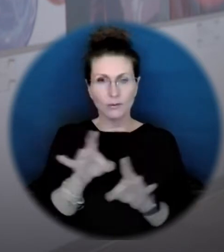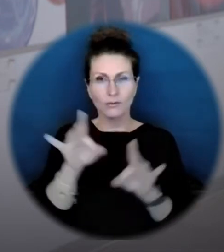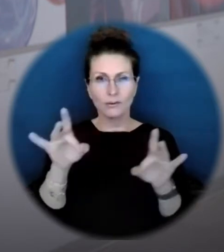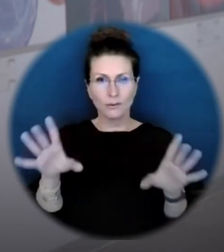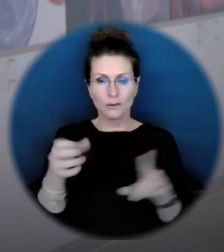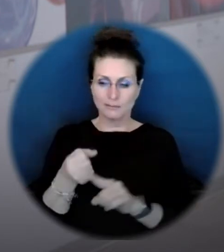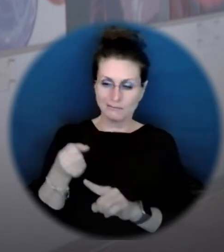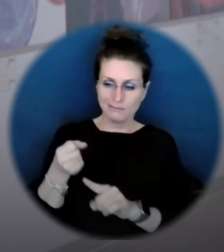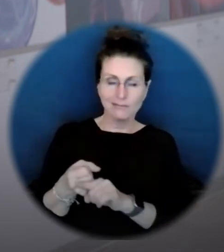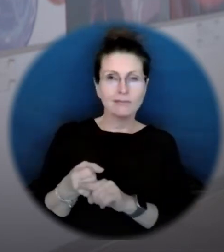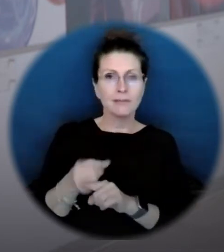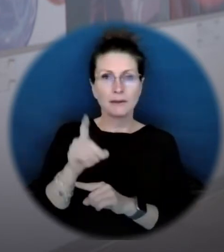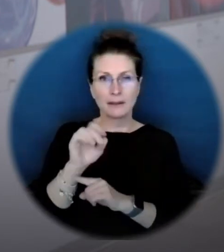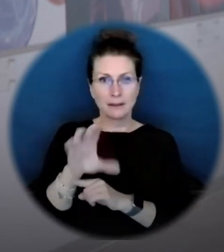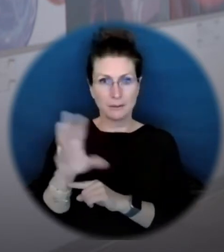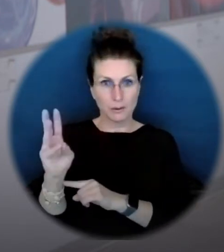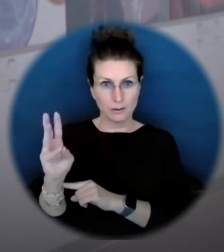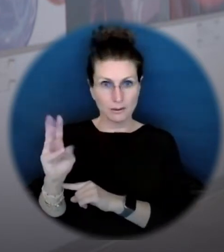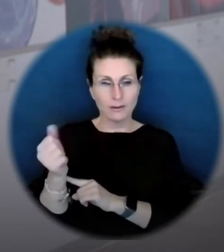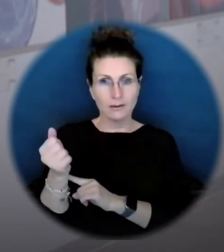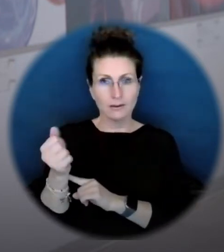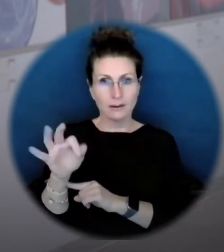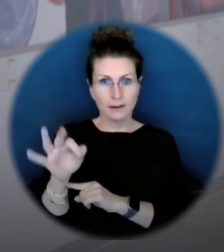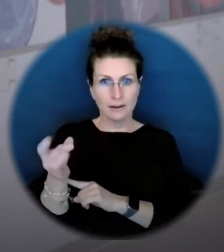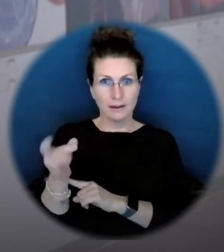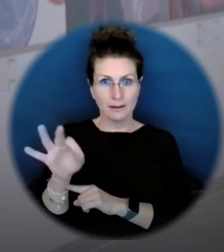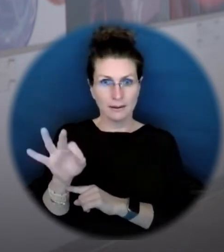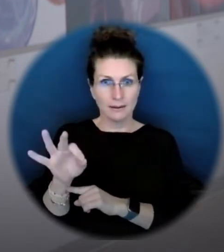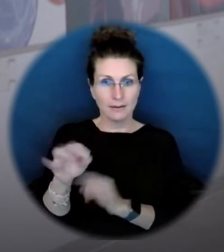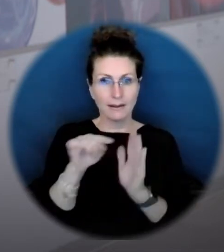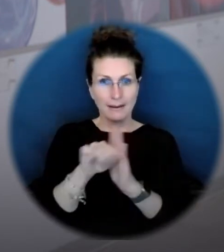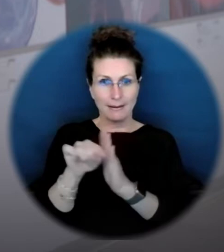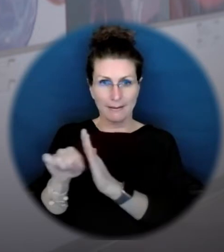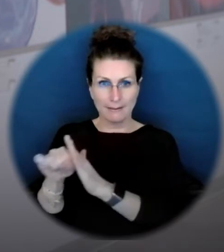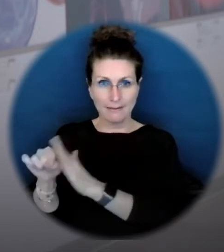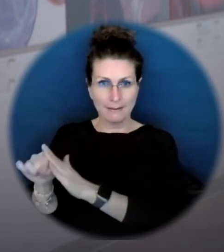of the December 6th, 1989 massacre